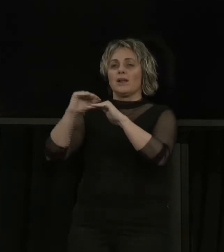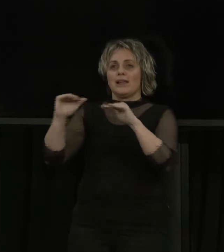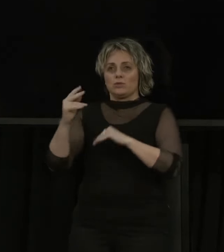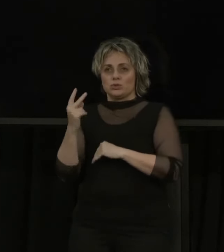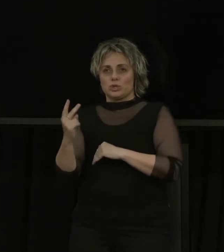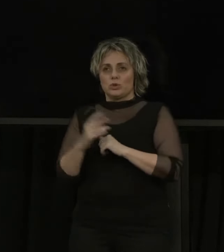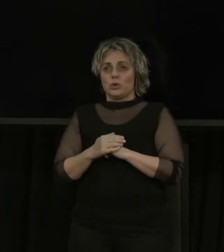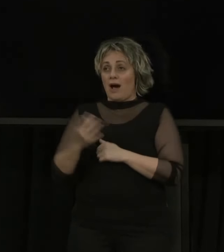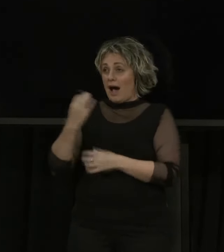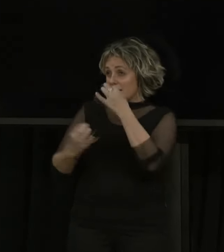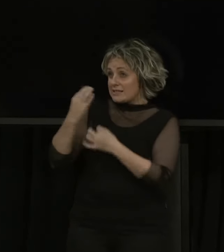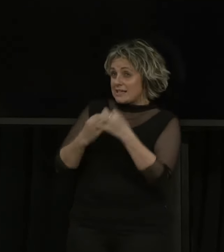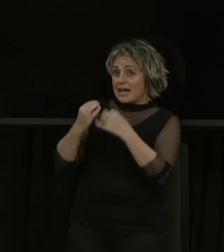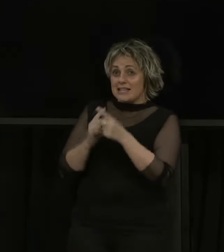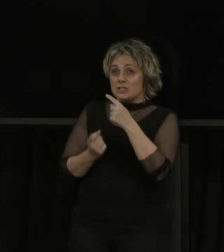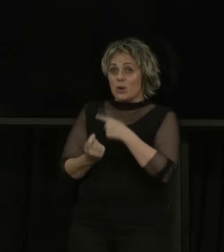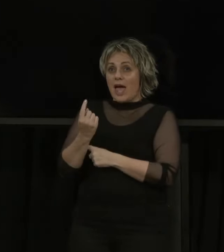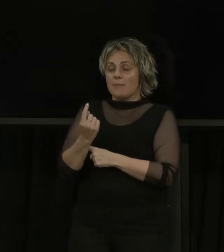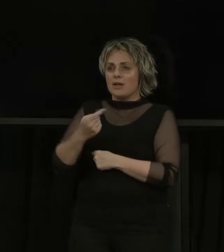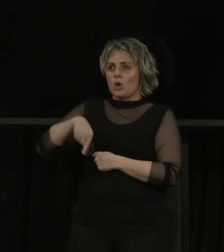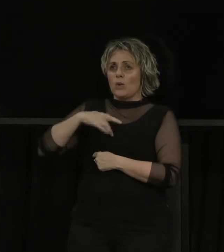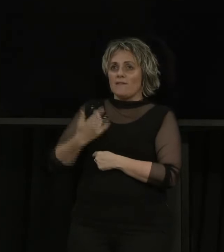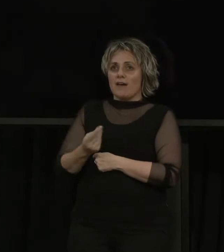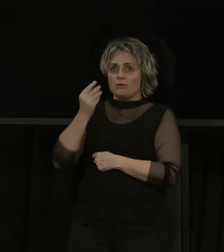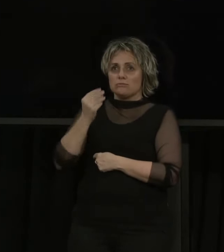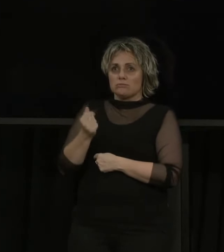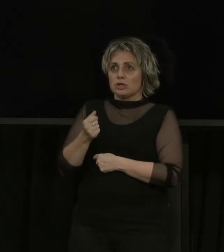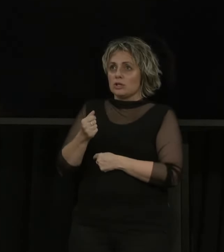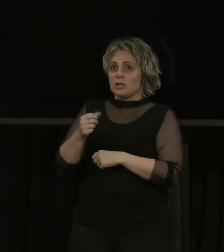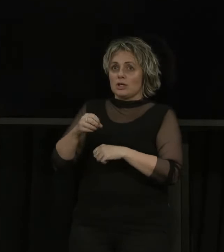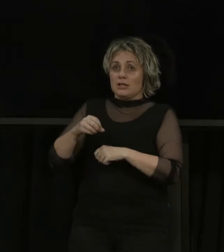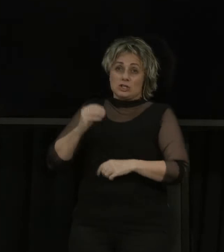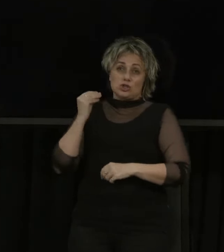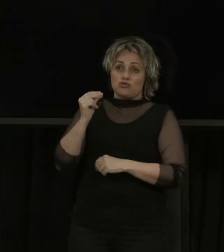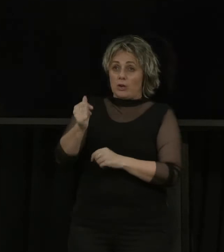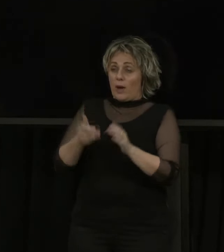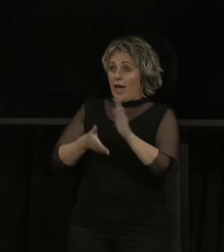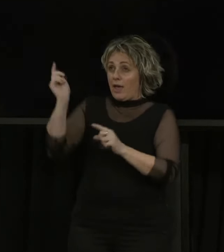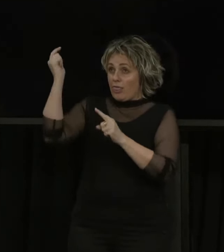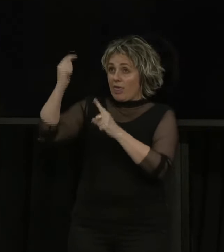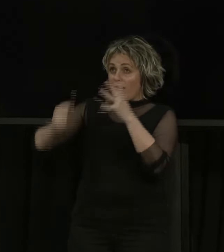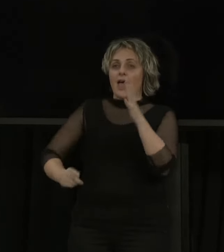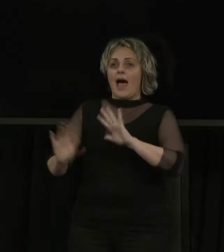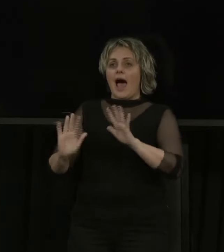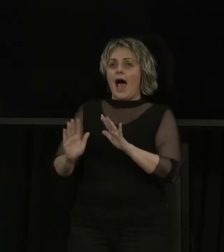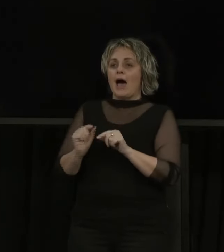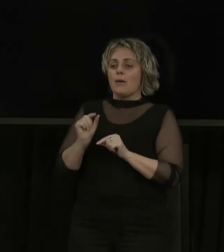wages subsidy to fly, it is a